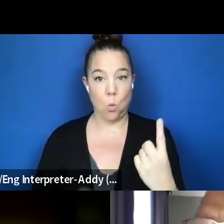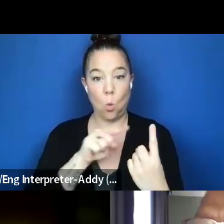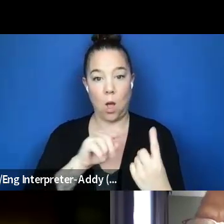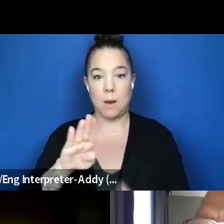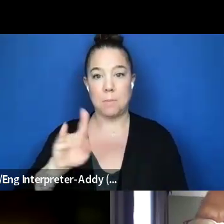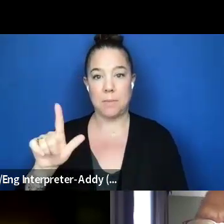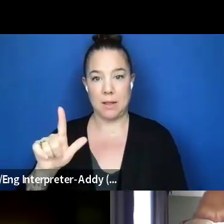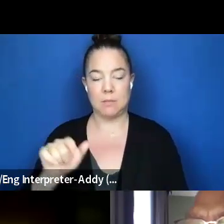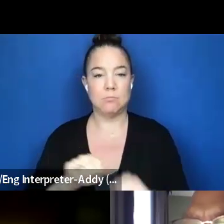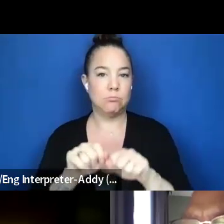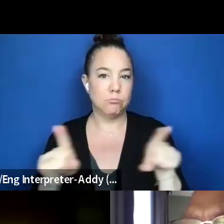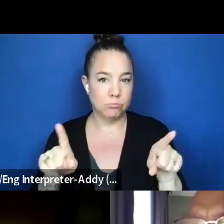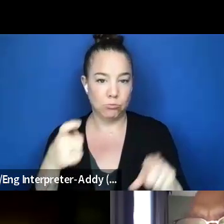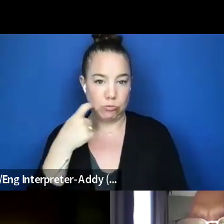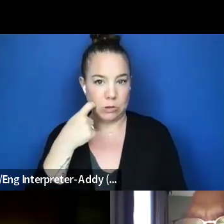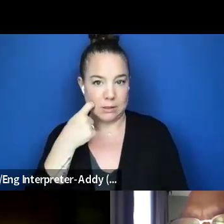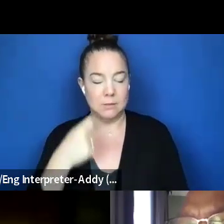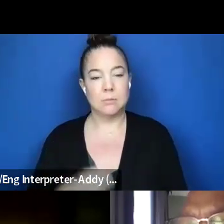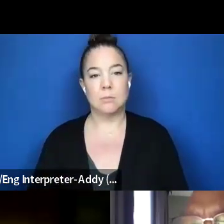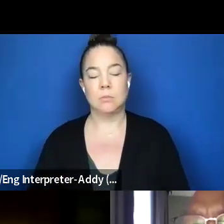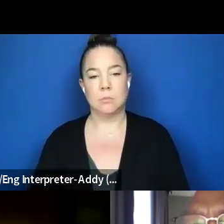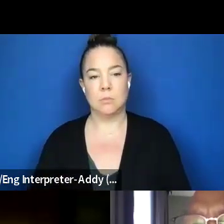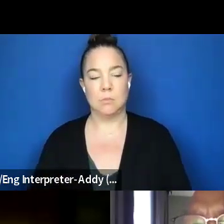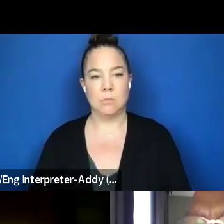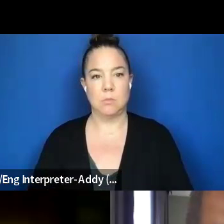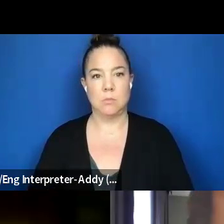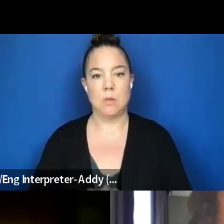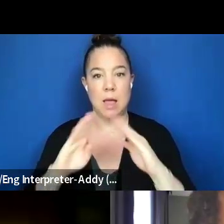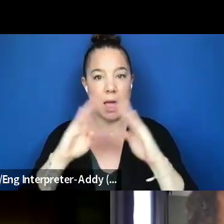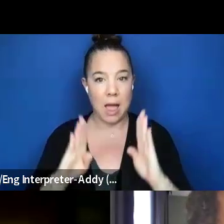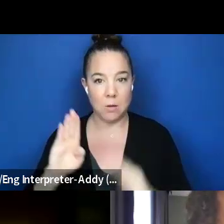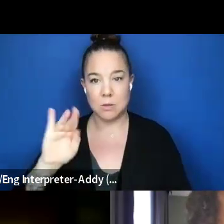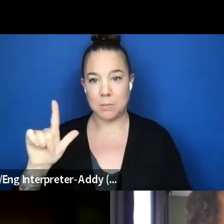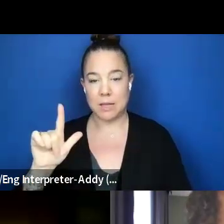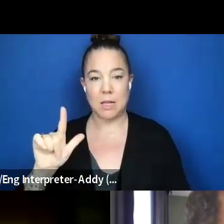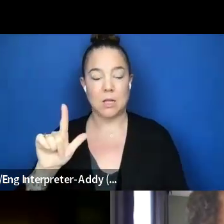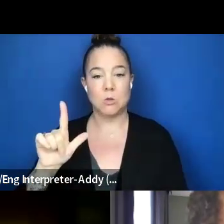Adeleigh Belyeu: in recent months is the House Bill, 2,706,